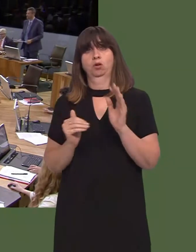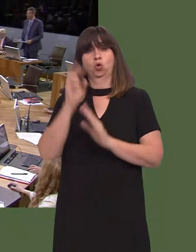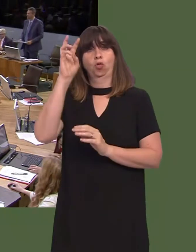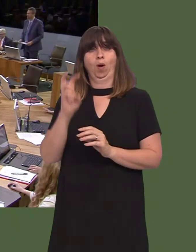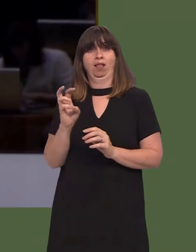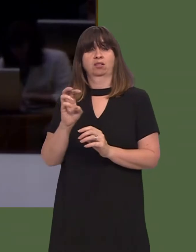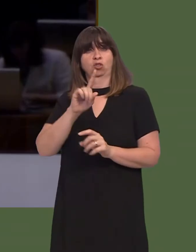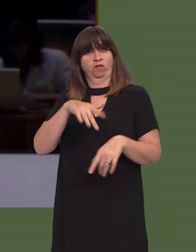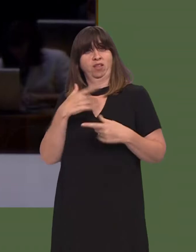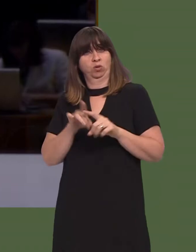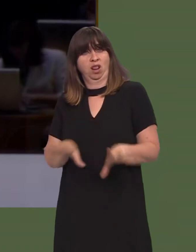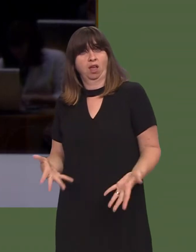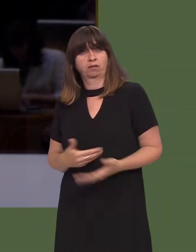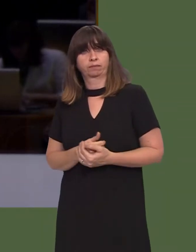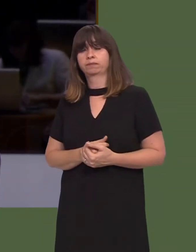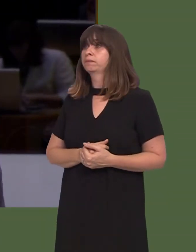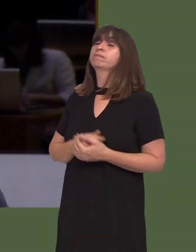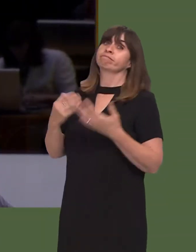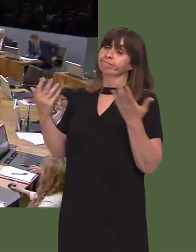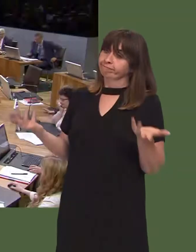OAQ(5)0741(FM) Carwyn Jones: Well, our focus on prevention